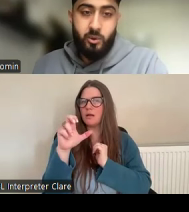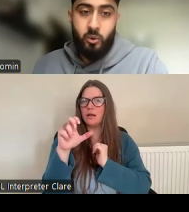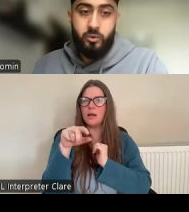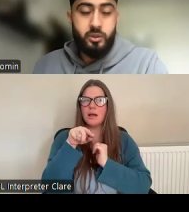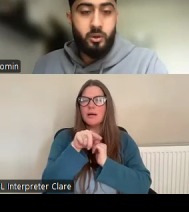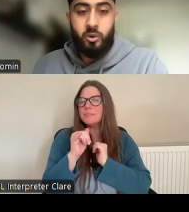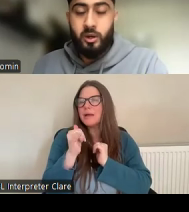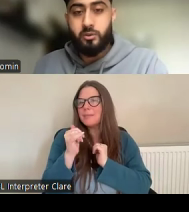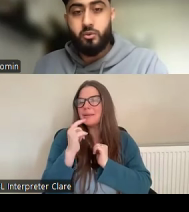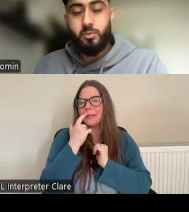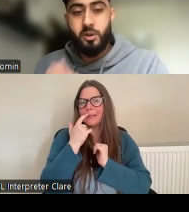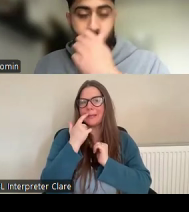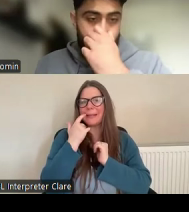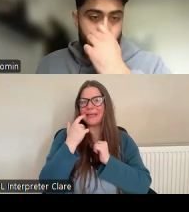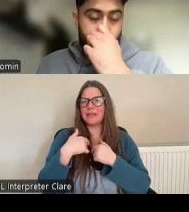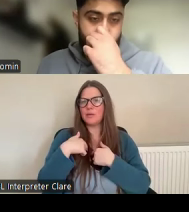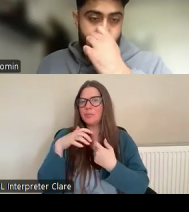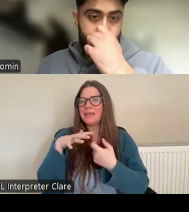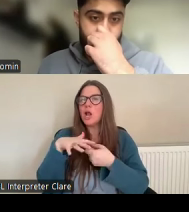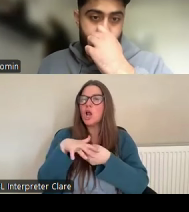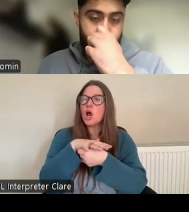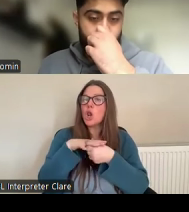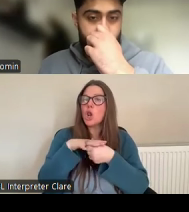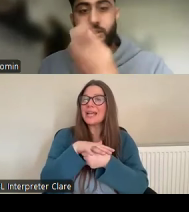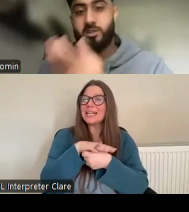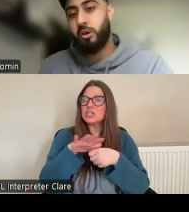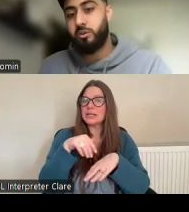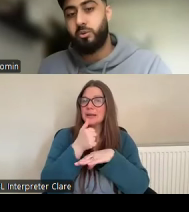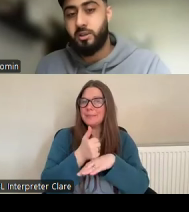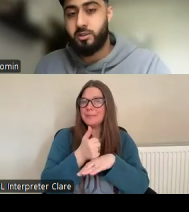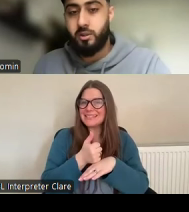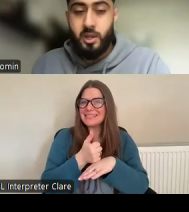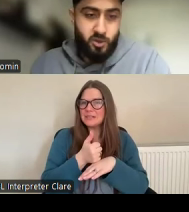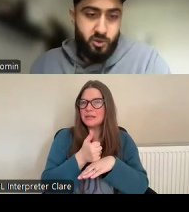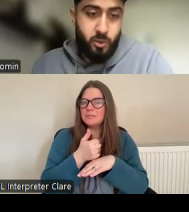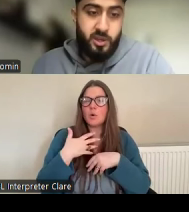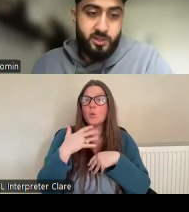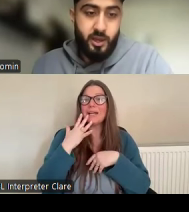or the local ad group and location-based and we'll put in things about Newcastle, because we're based there.